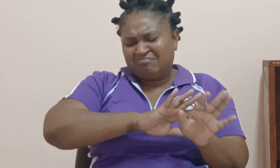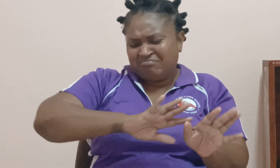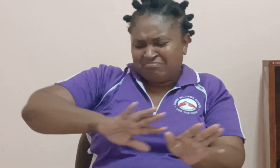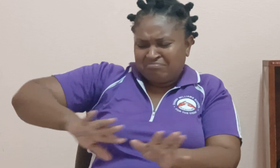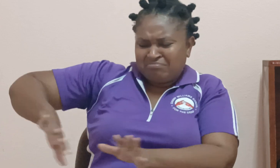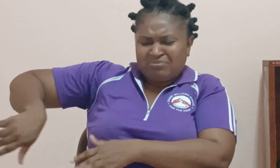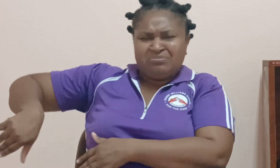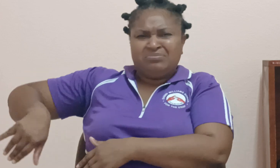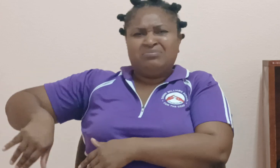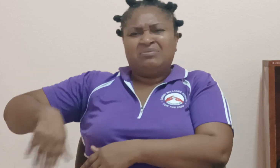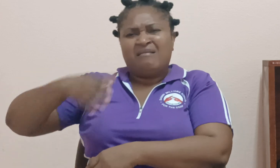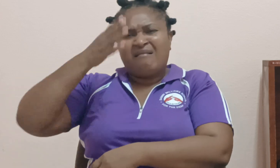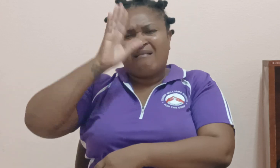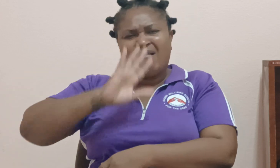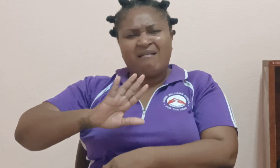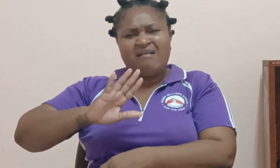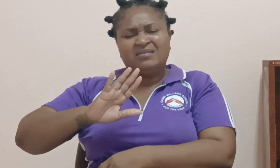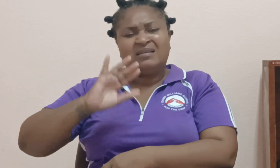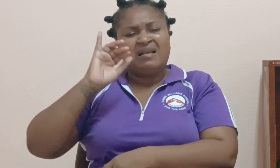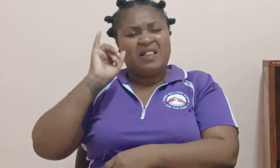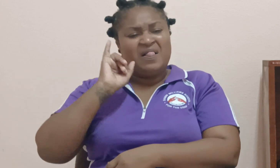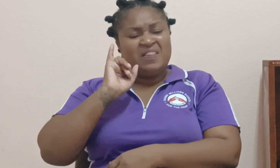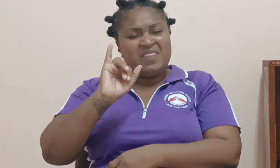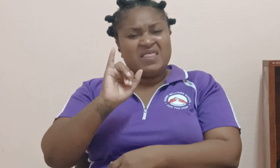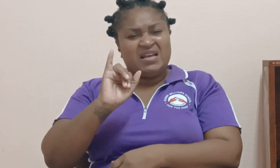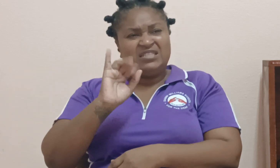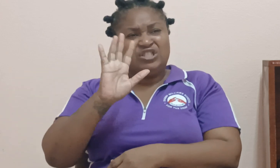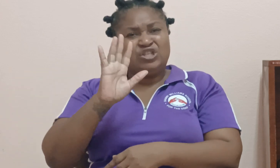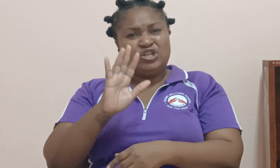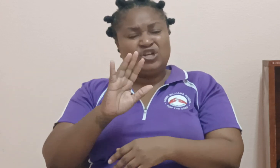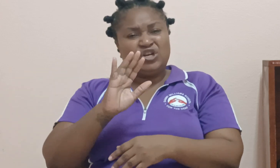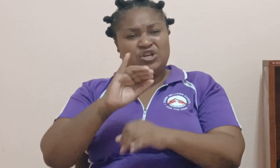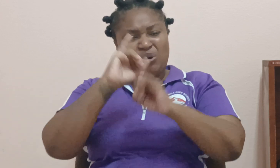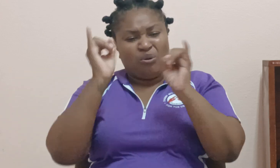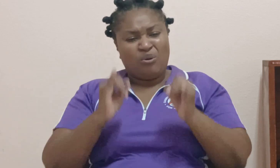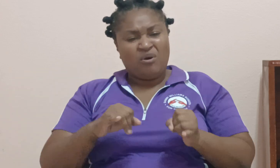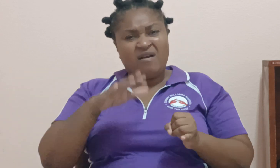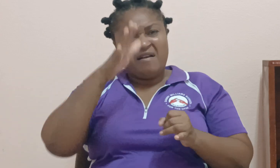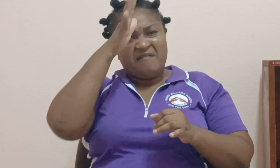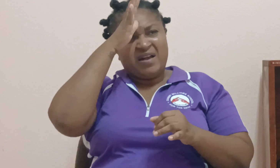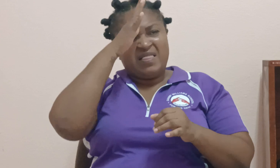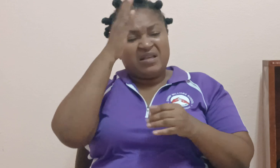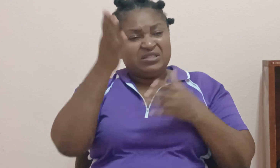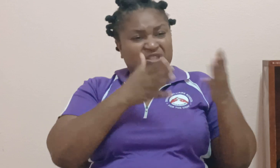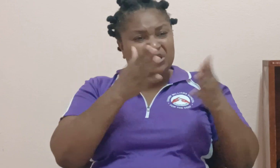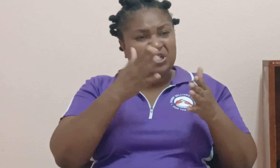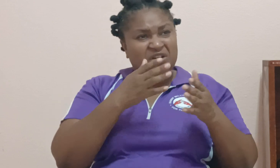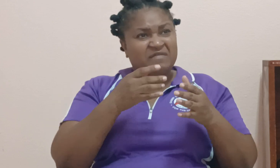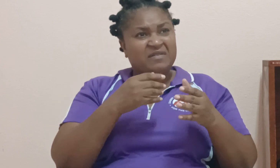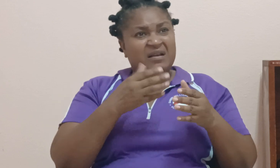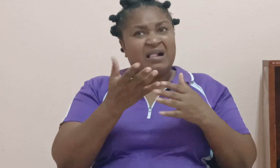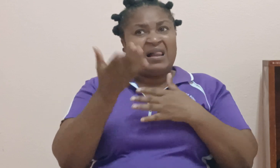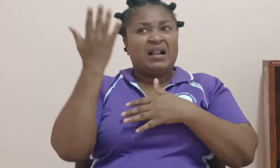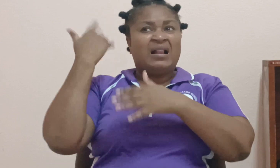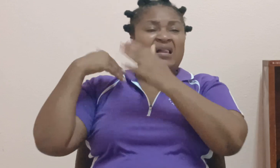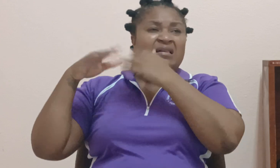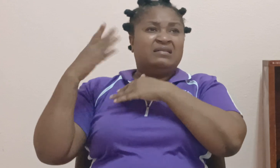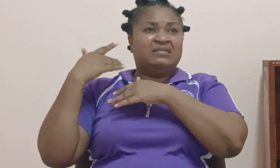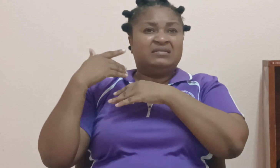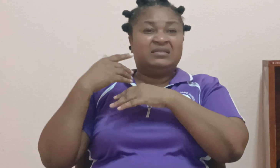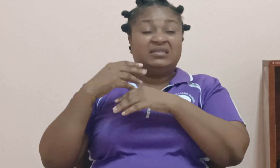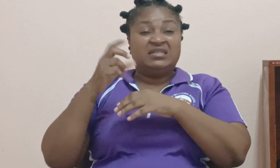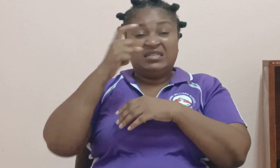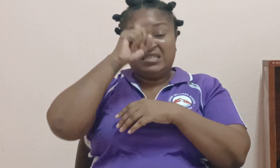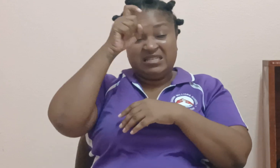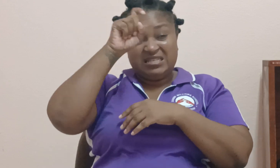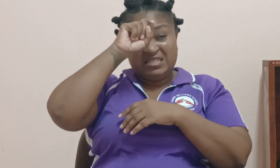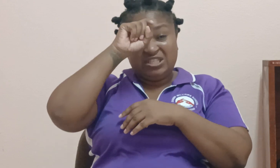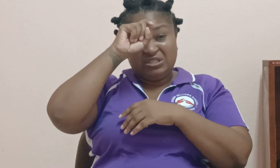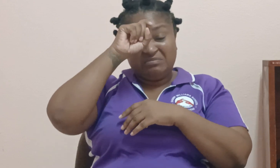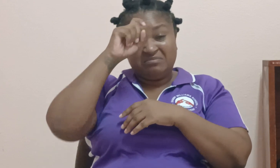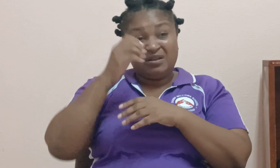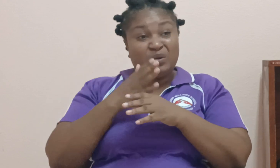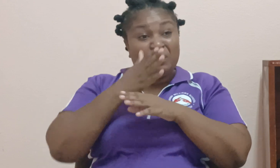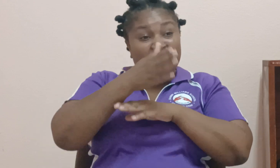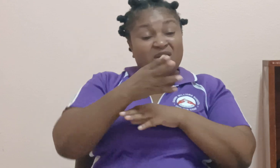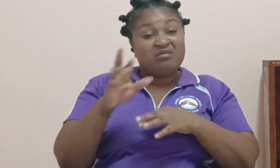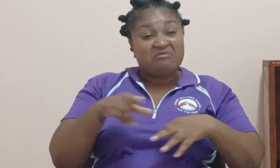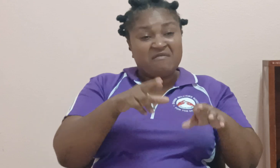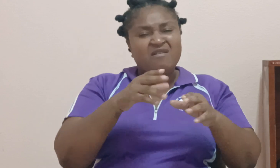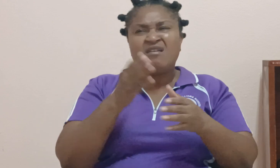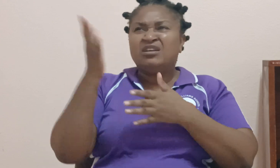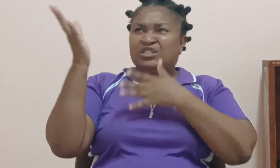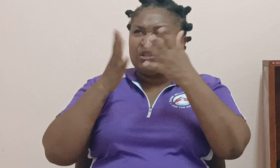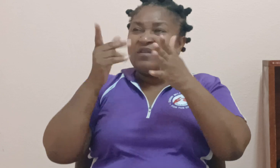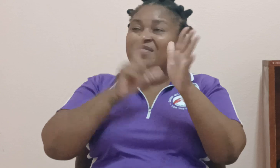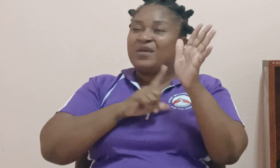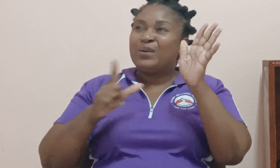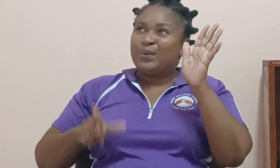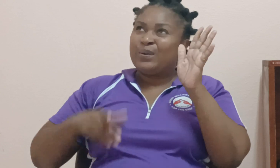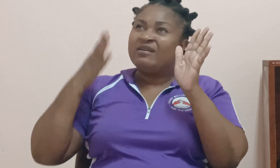that your fathers served beyond the River and in Egypt, and serve the LORD. 15 And if it is